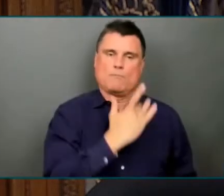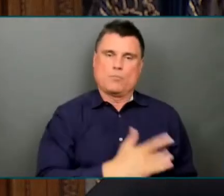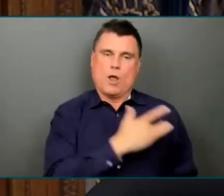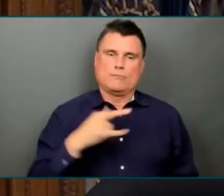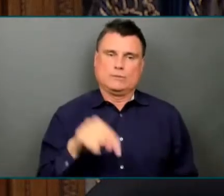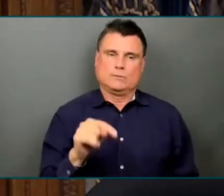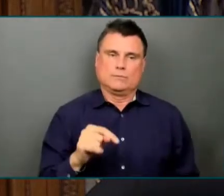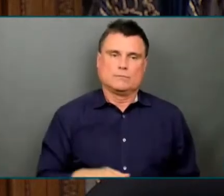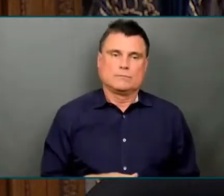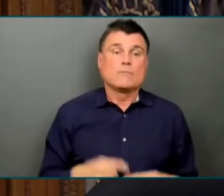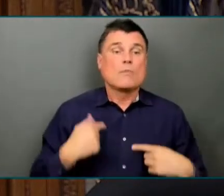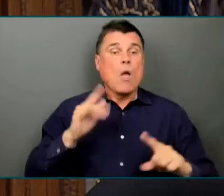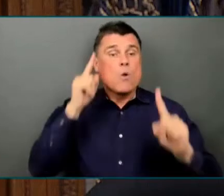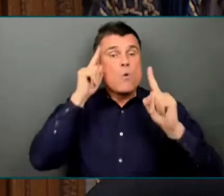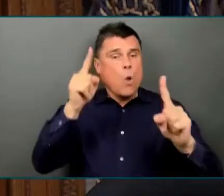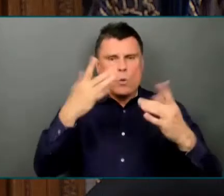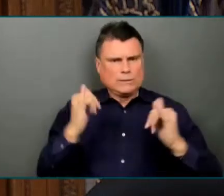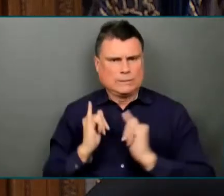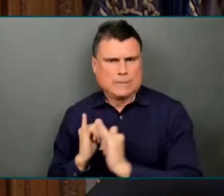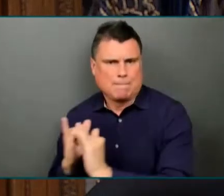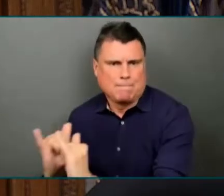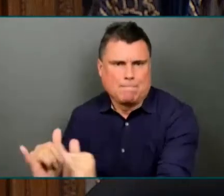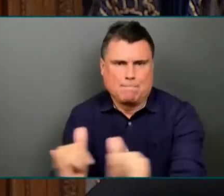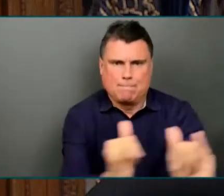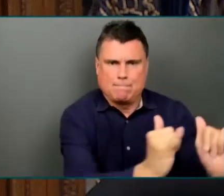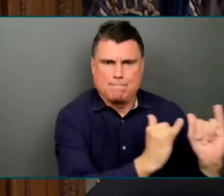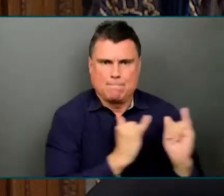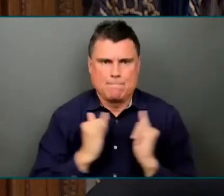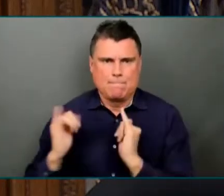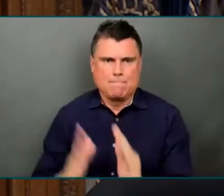and one that I’m delighted we are united in working towards.